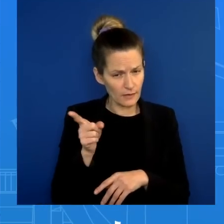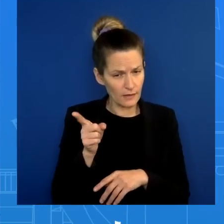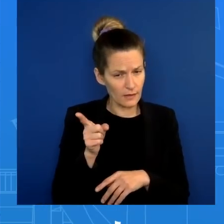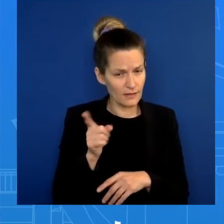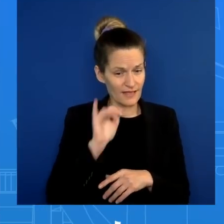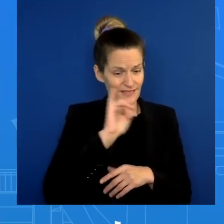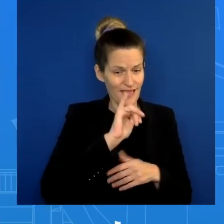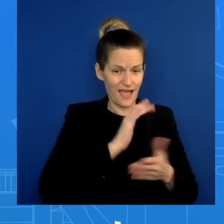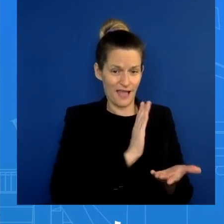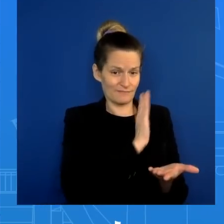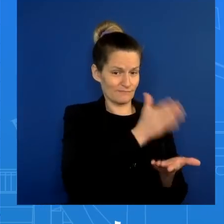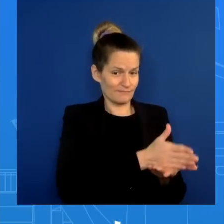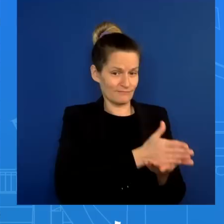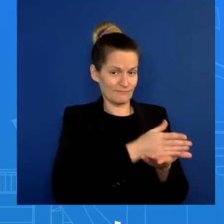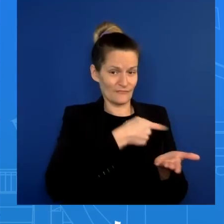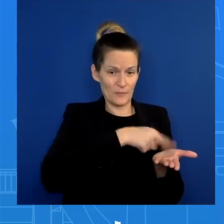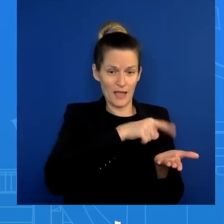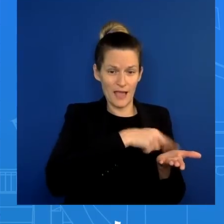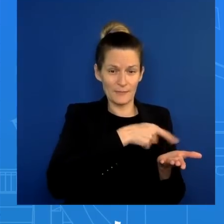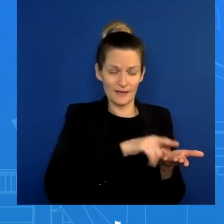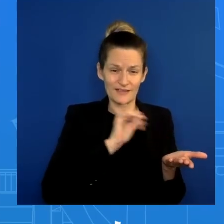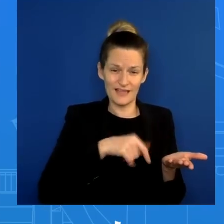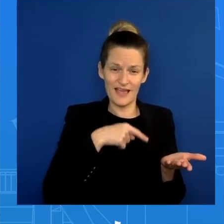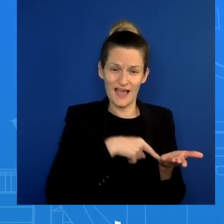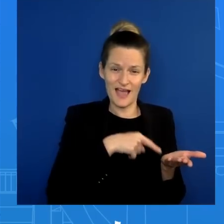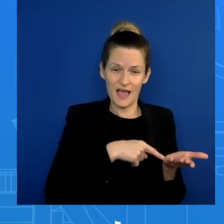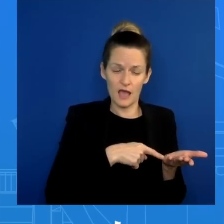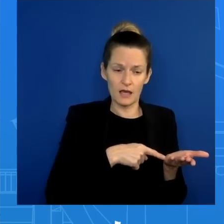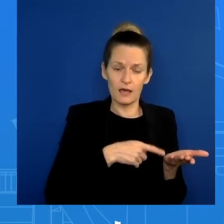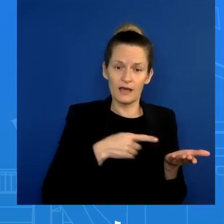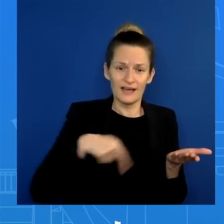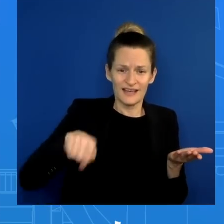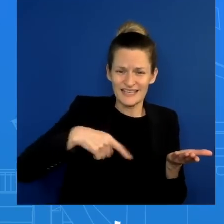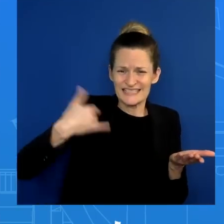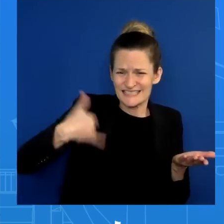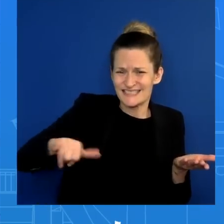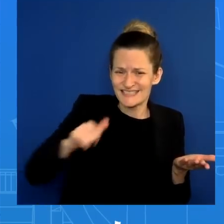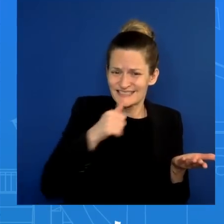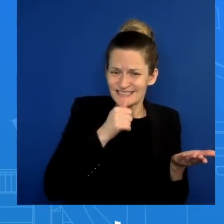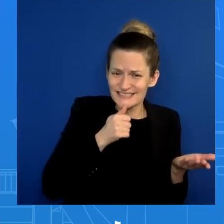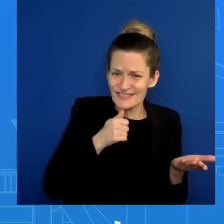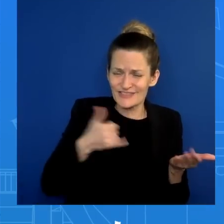And so that's one of the reasons that we made this decision,